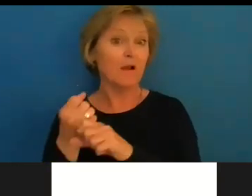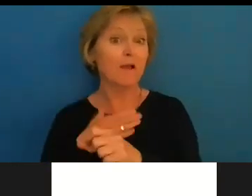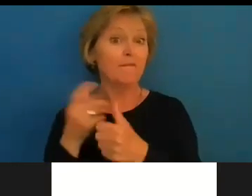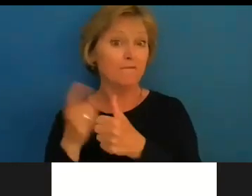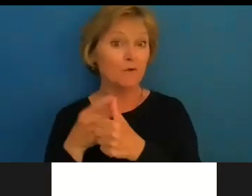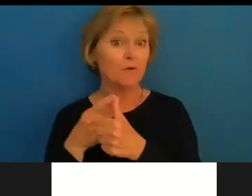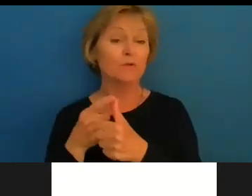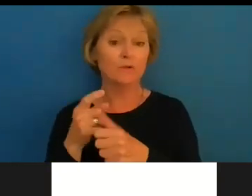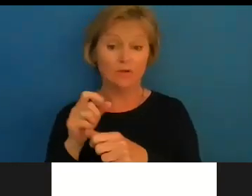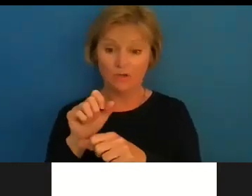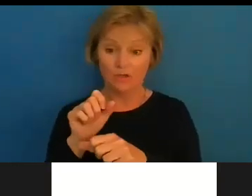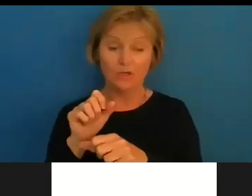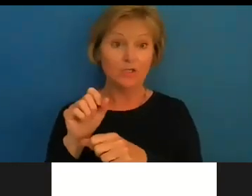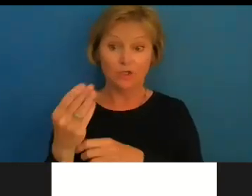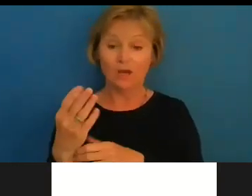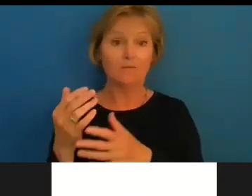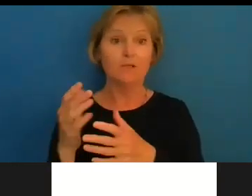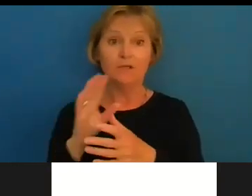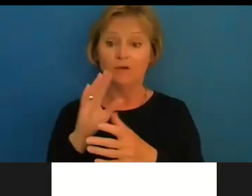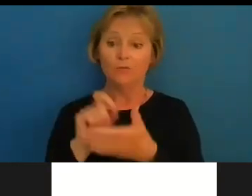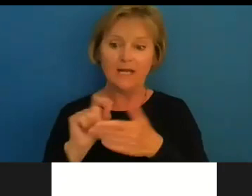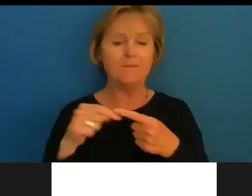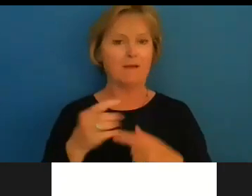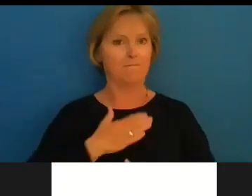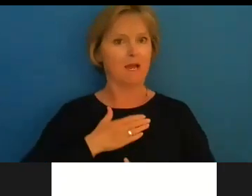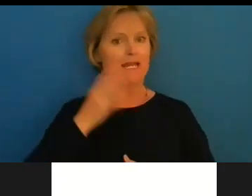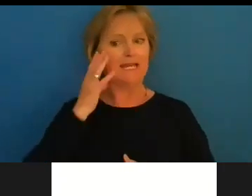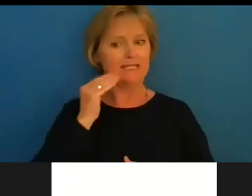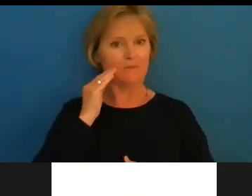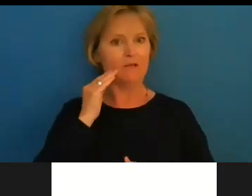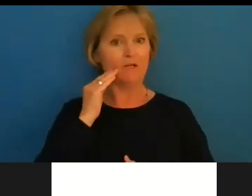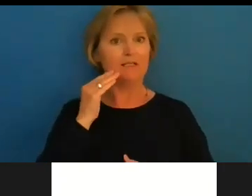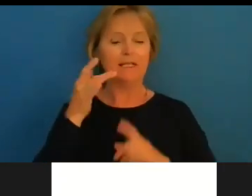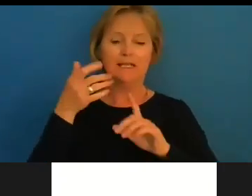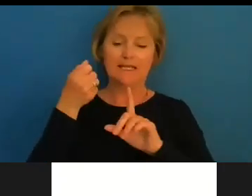lot of attention writing about my experience, getting endometriosis diagnosis and being